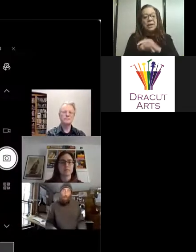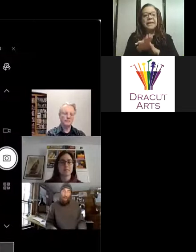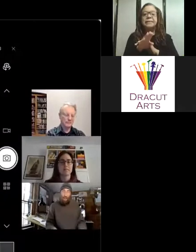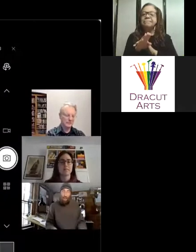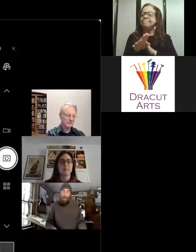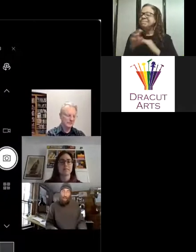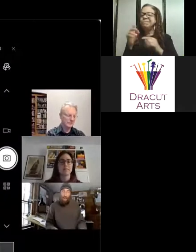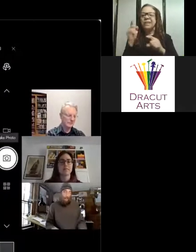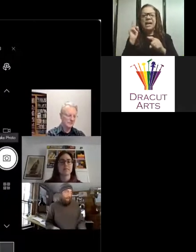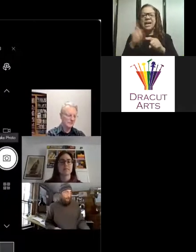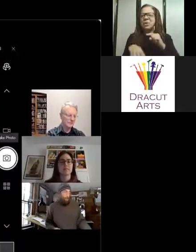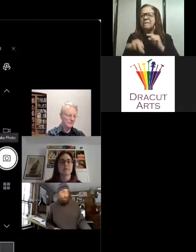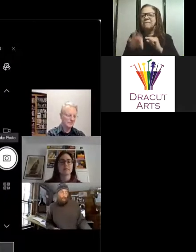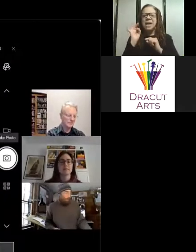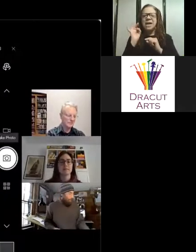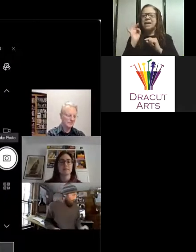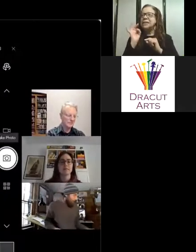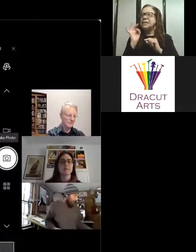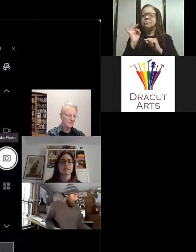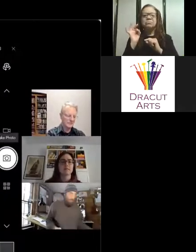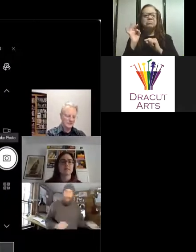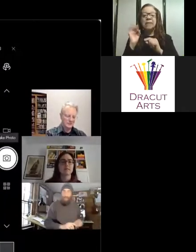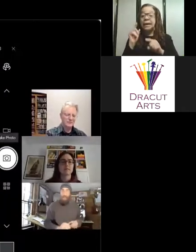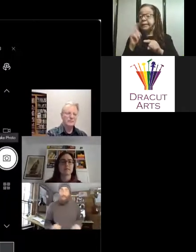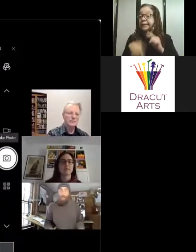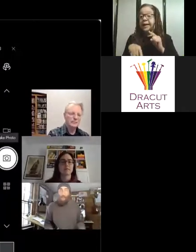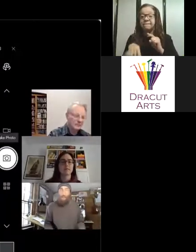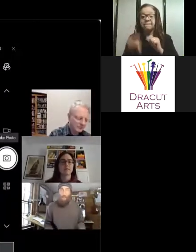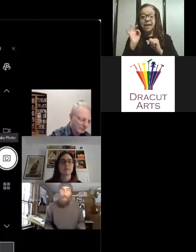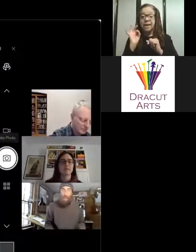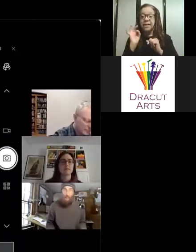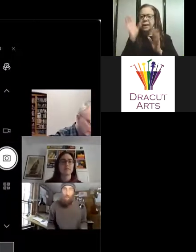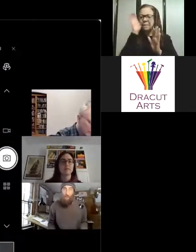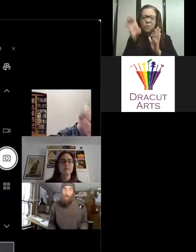find a, um, I could not find a photograph of this guy!